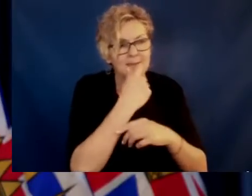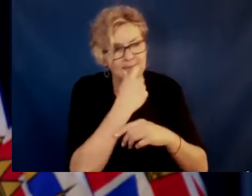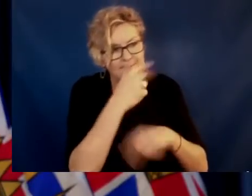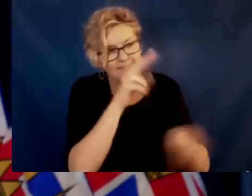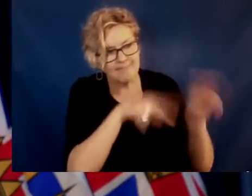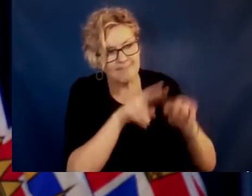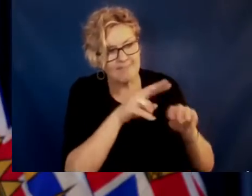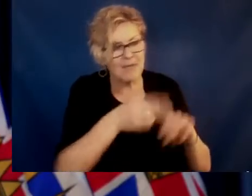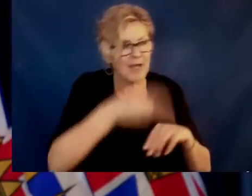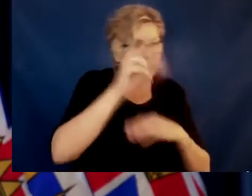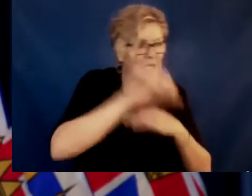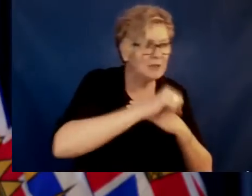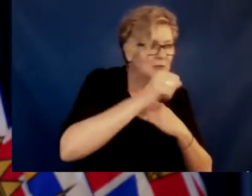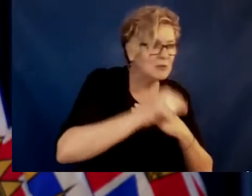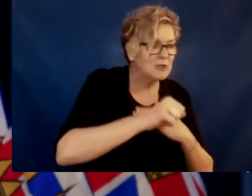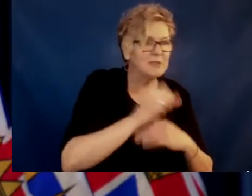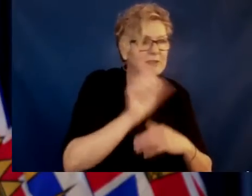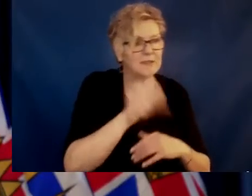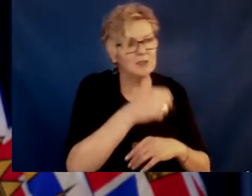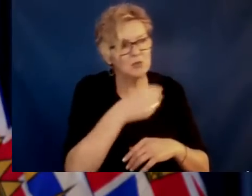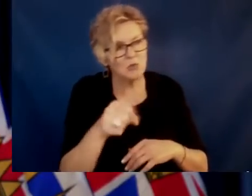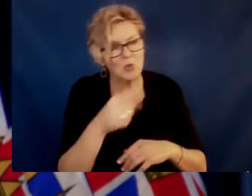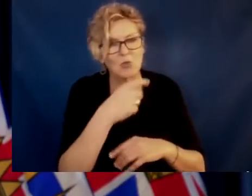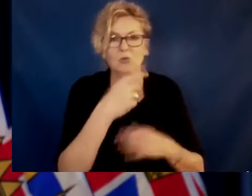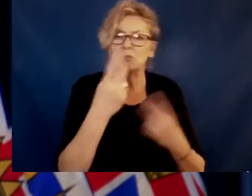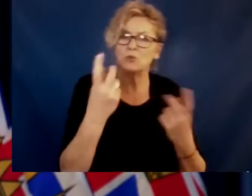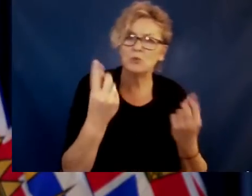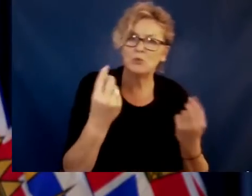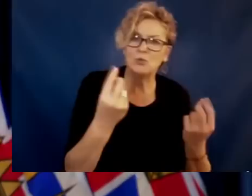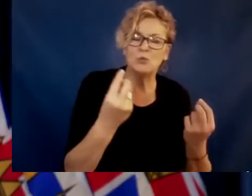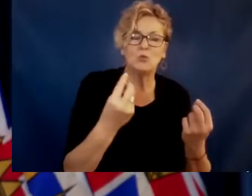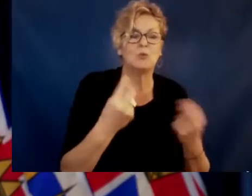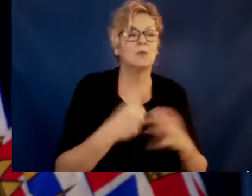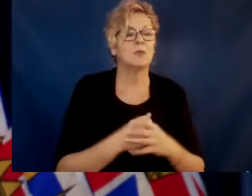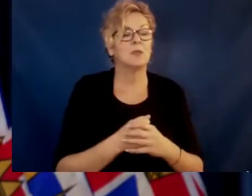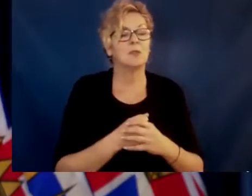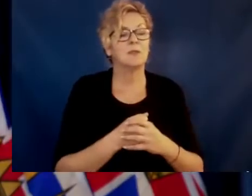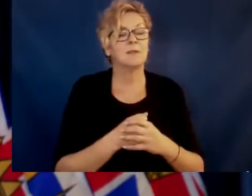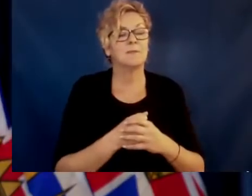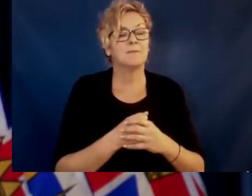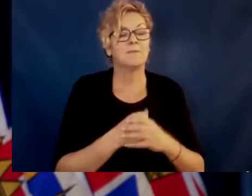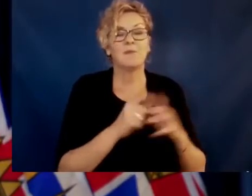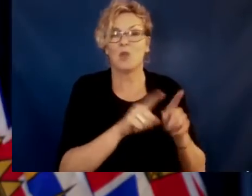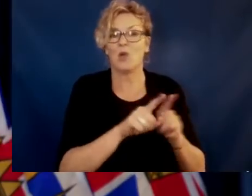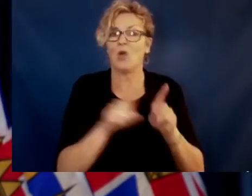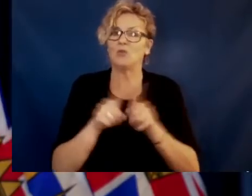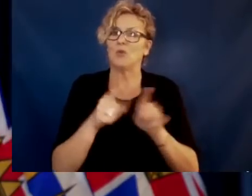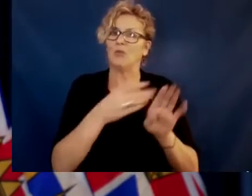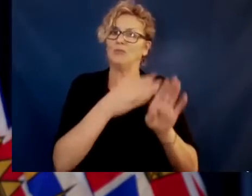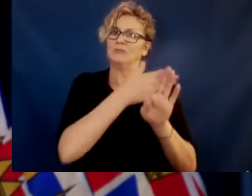reinforcing that every single business needs to look at their individual situation, and the guidance we've put out through the